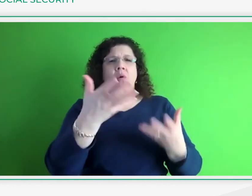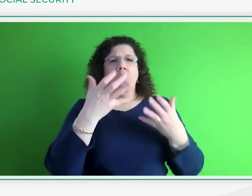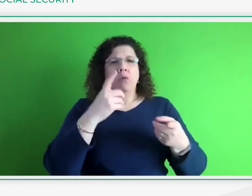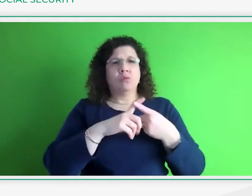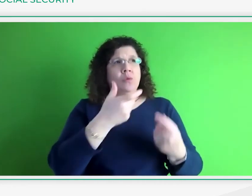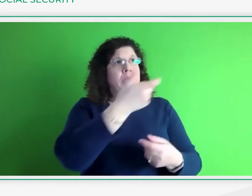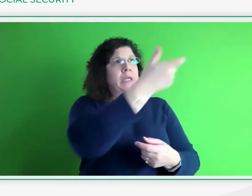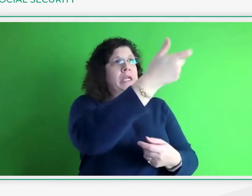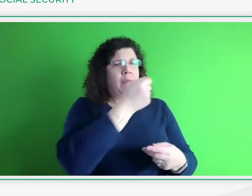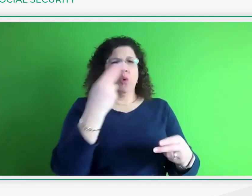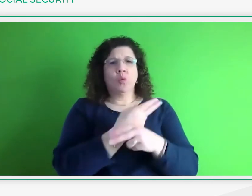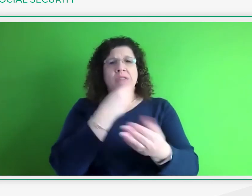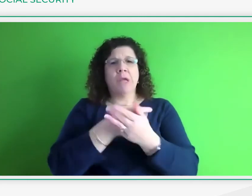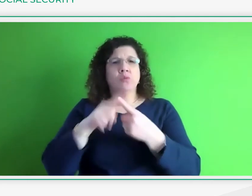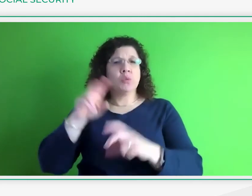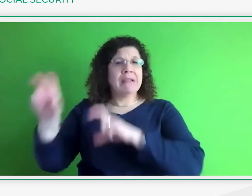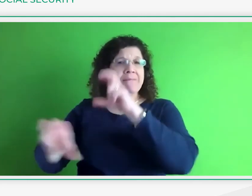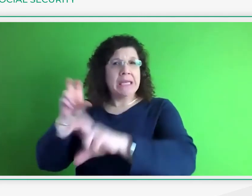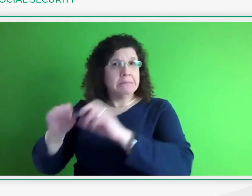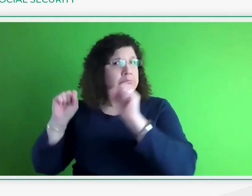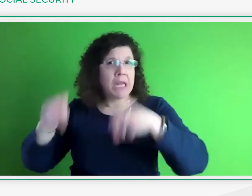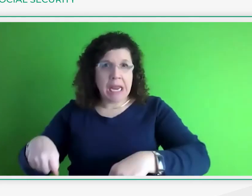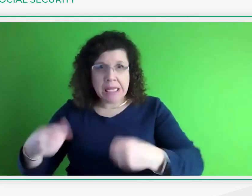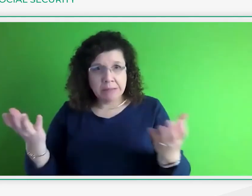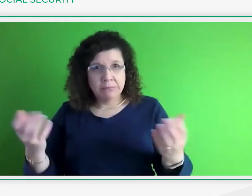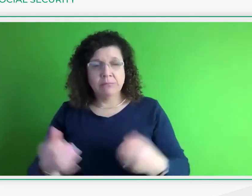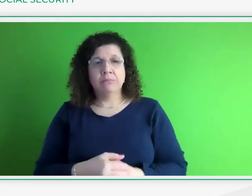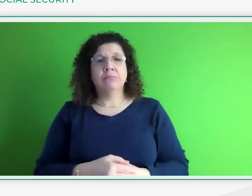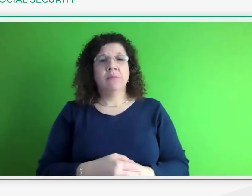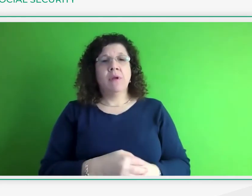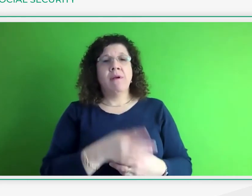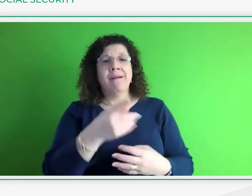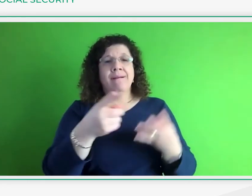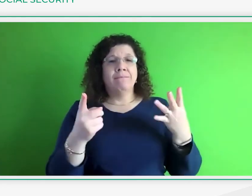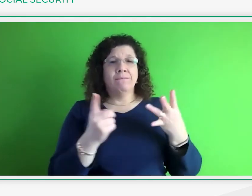You want to get the income, and you want to use it to invest.